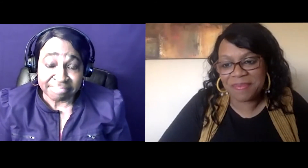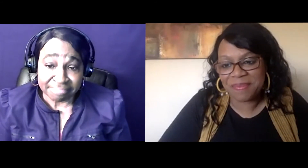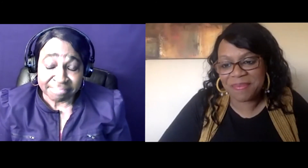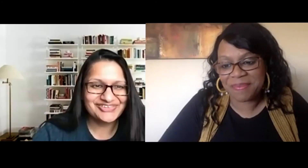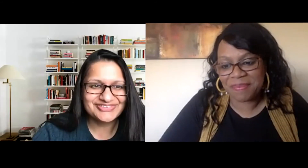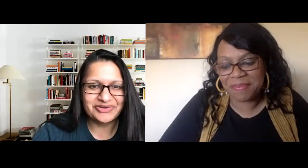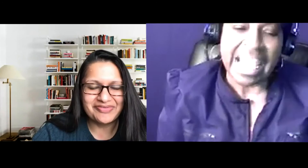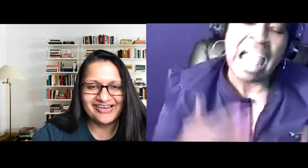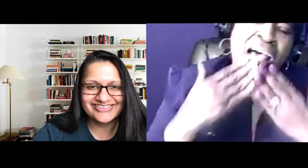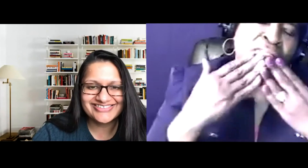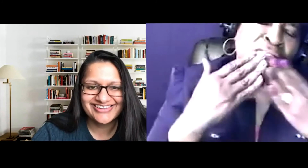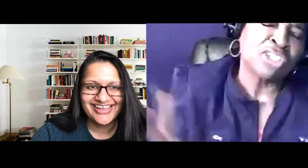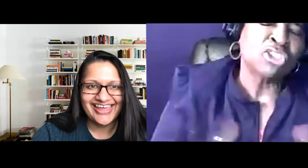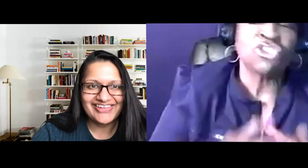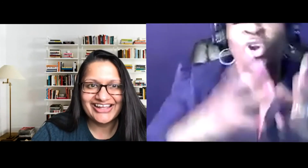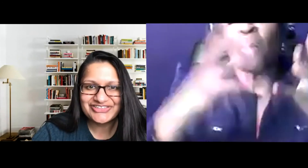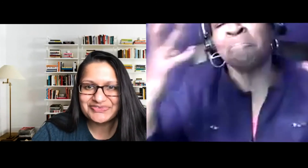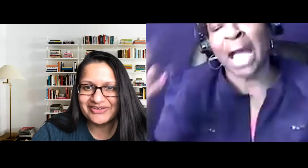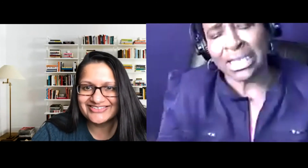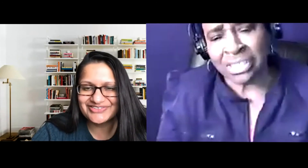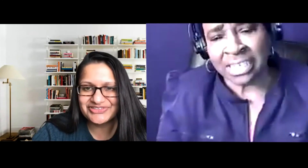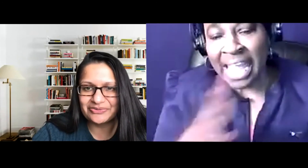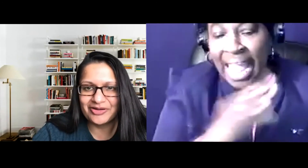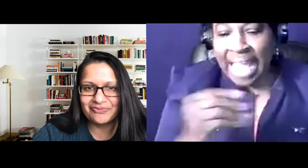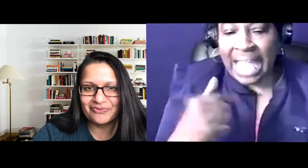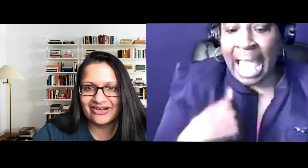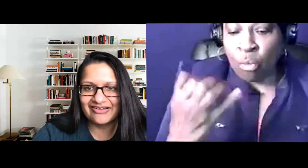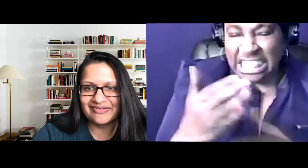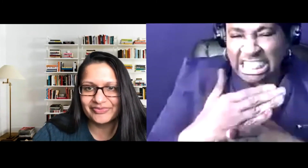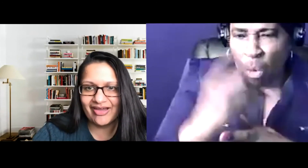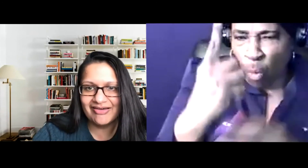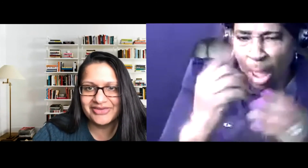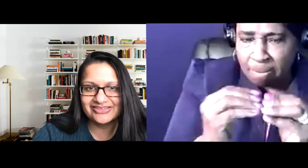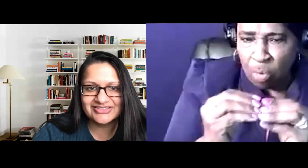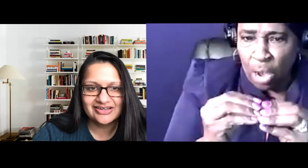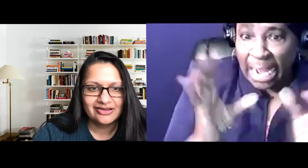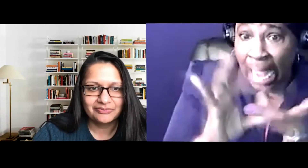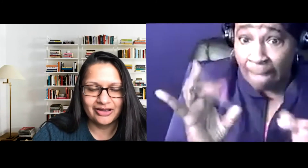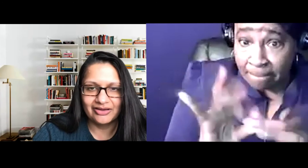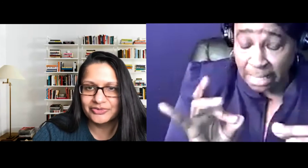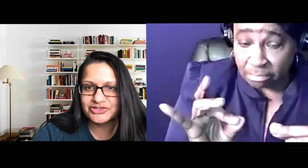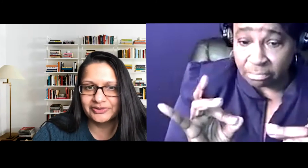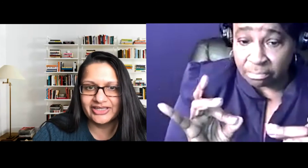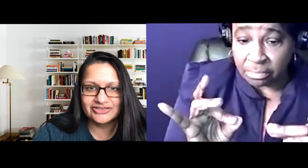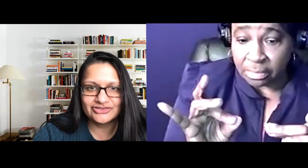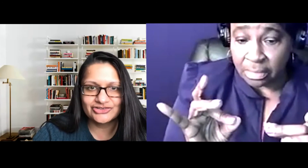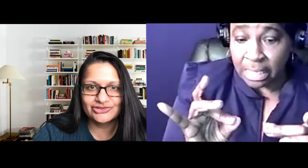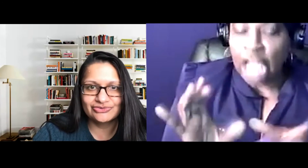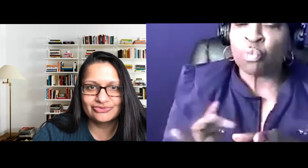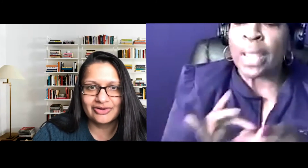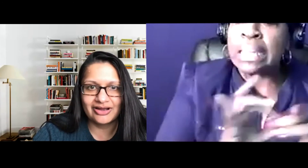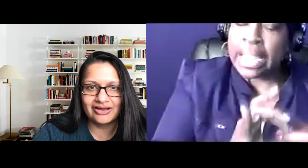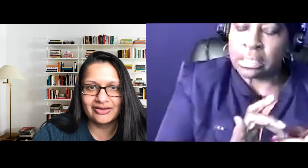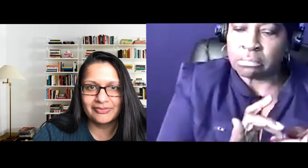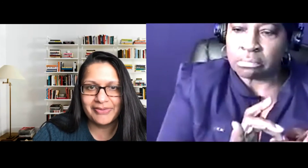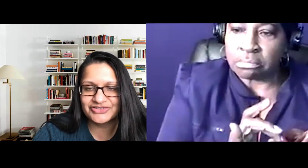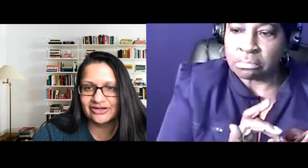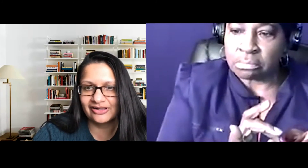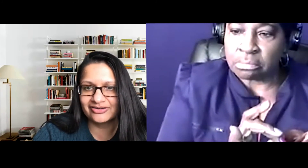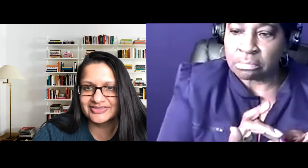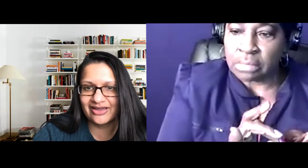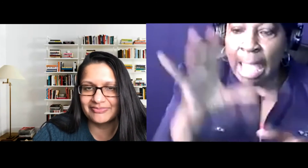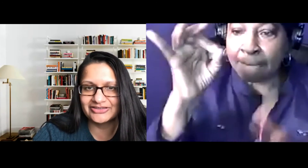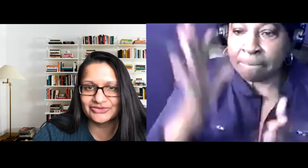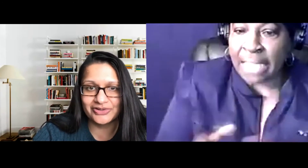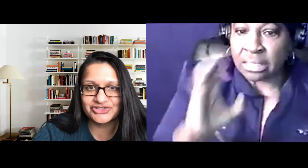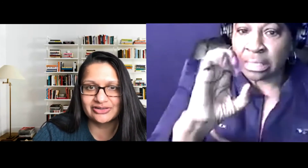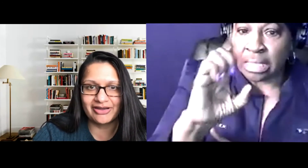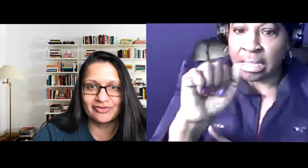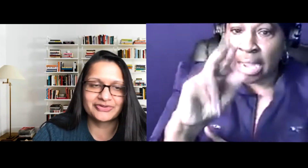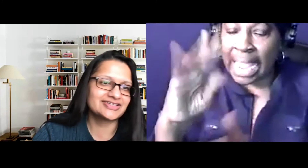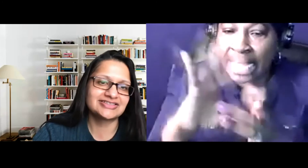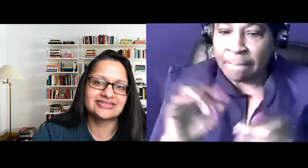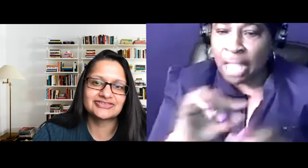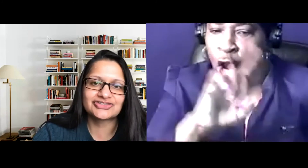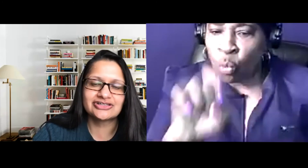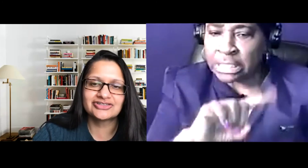Ramona Gupta (she/her/hers): Thank you so much. And then I just wanted to share one more comment, which is related to Pastor Clark's comment--or question--about presenting this in church.